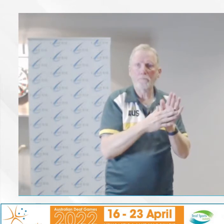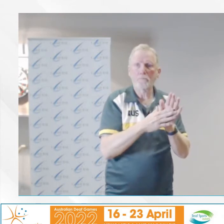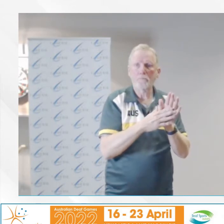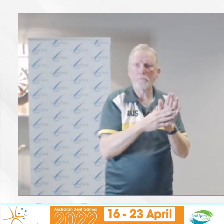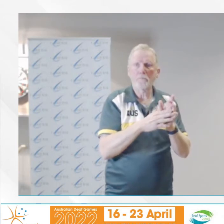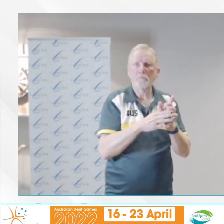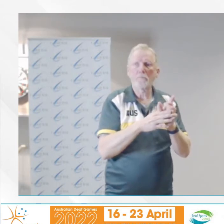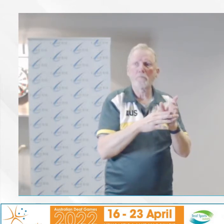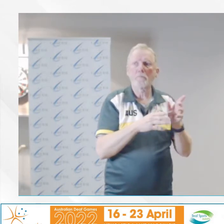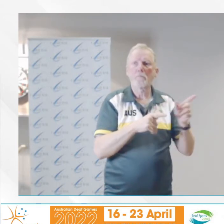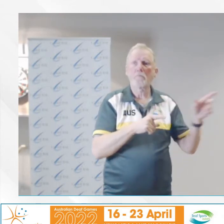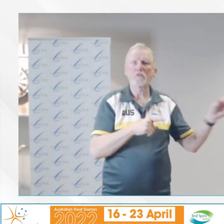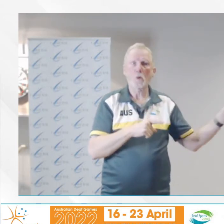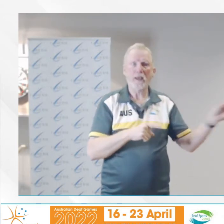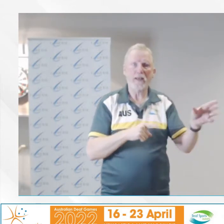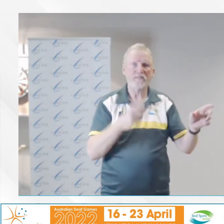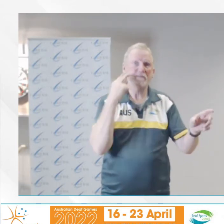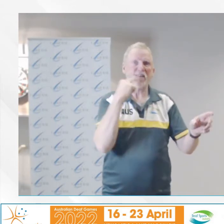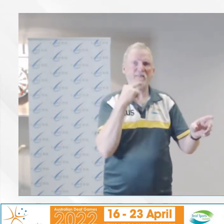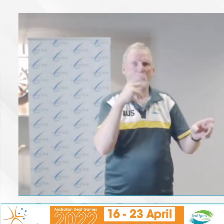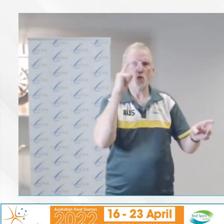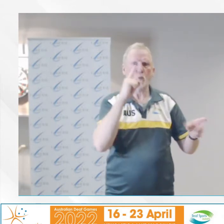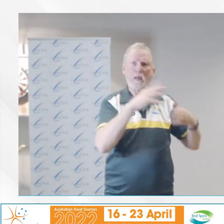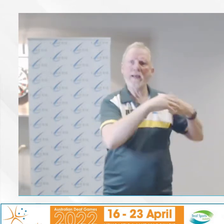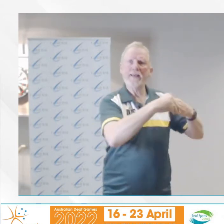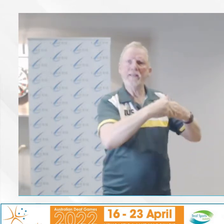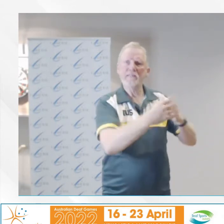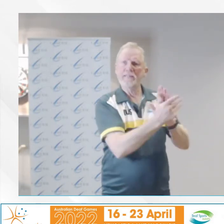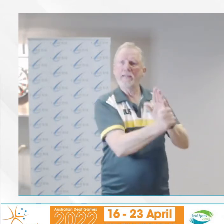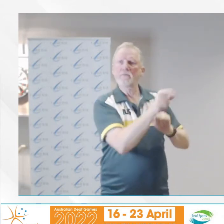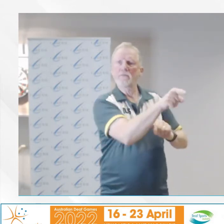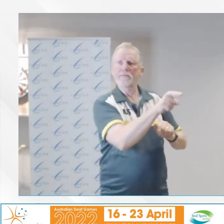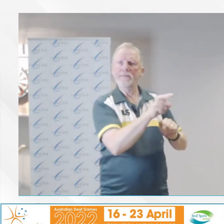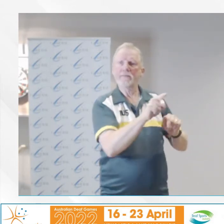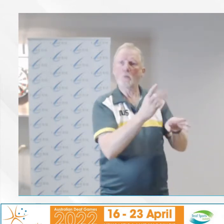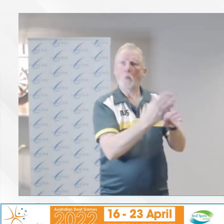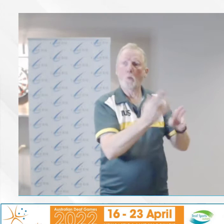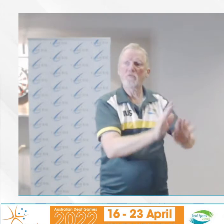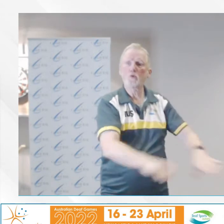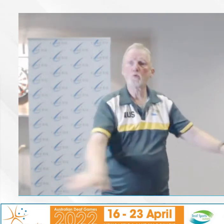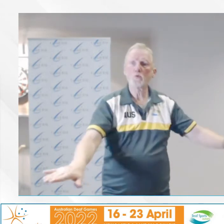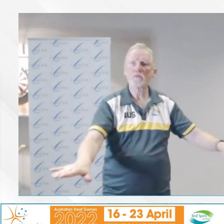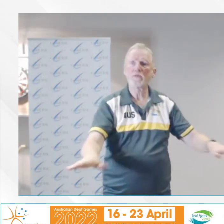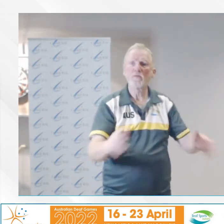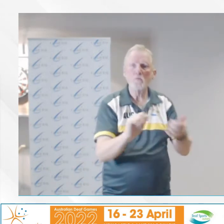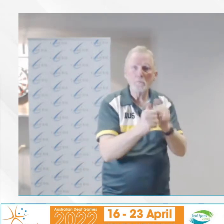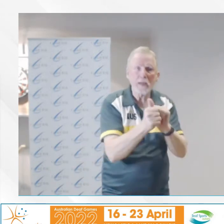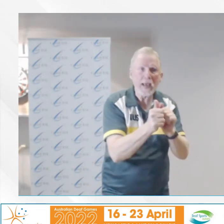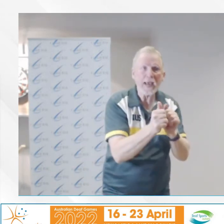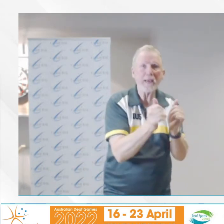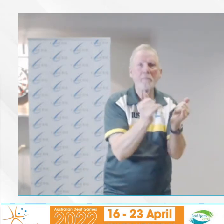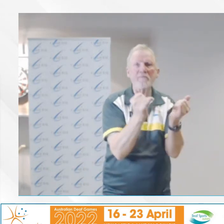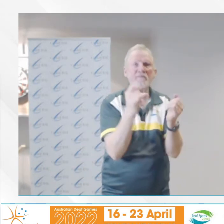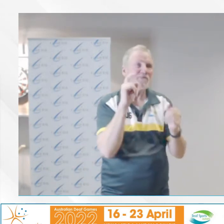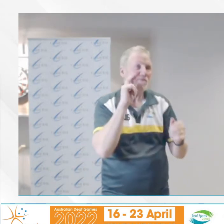with we did have a youth group in aubrey and we had some people that were very experienced